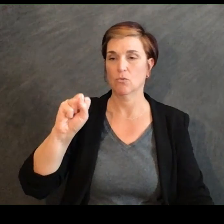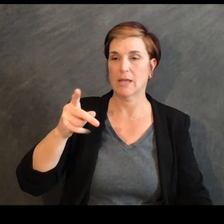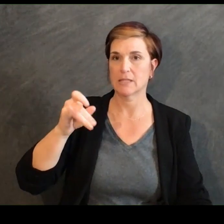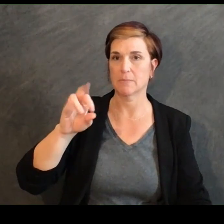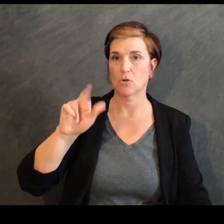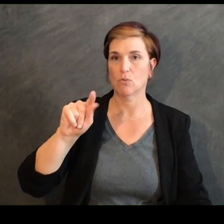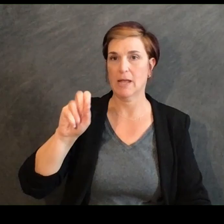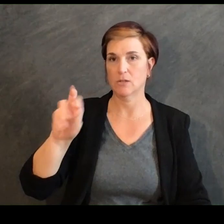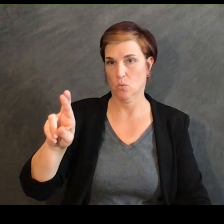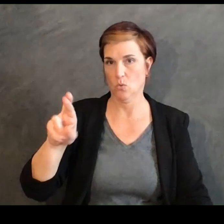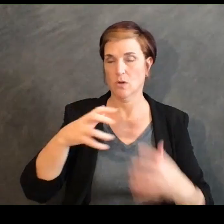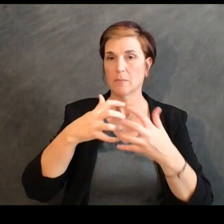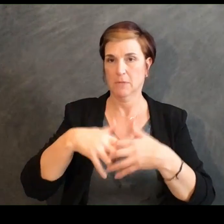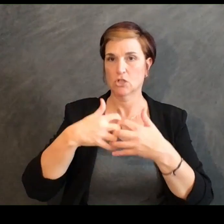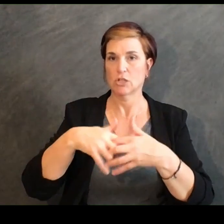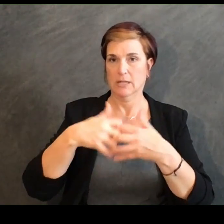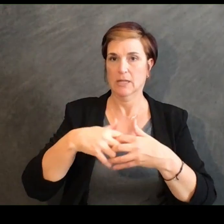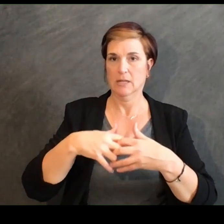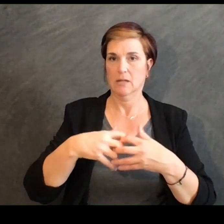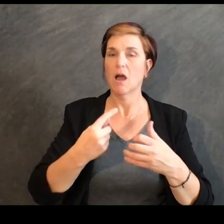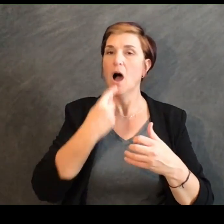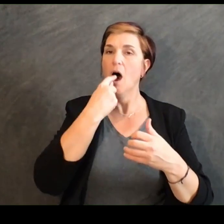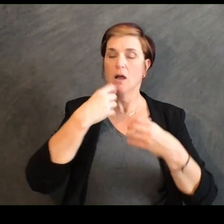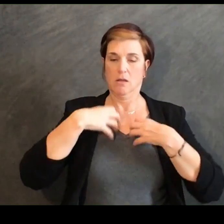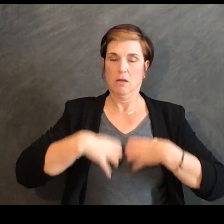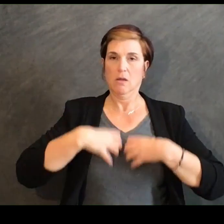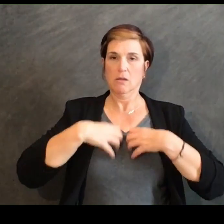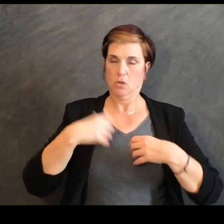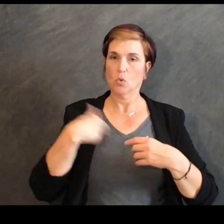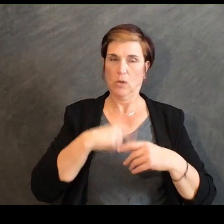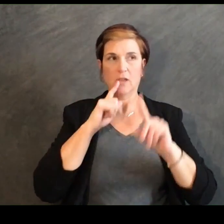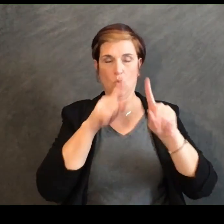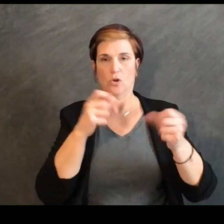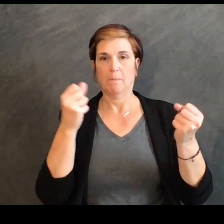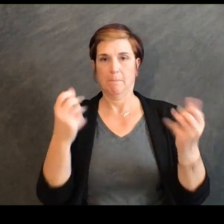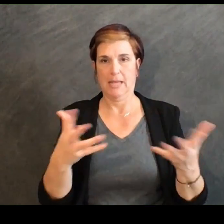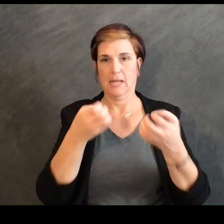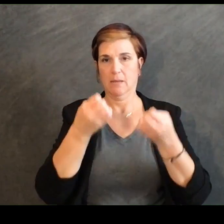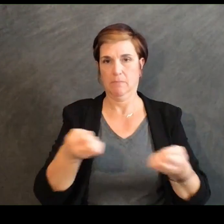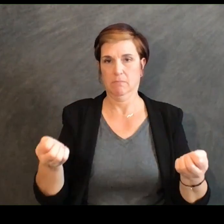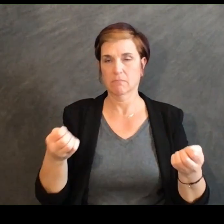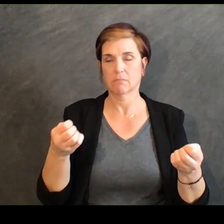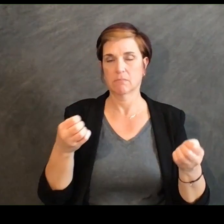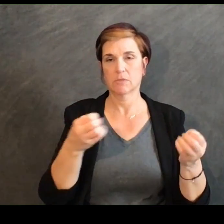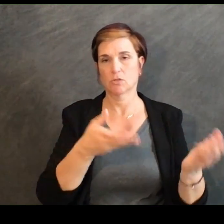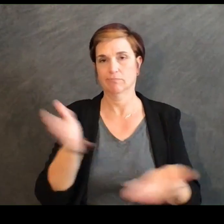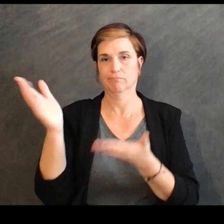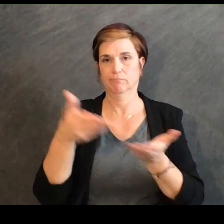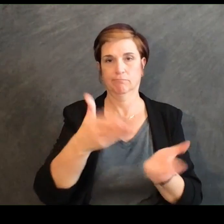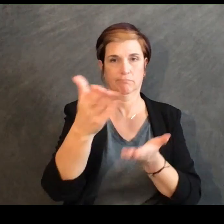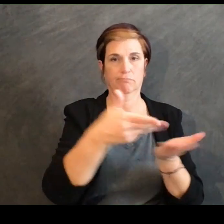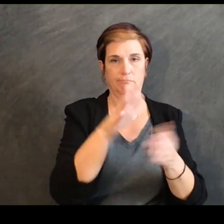we've ordered a large number yeah guy please thank you very much mr. president